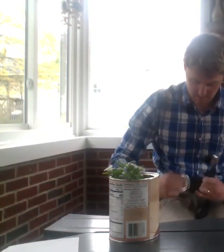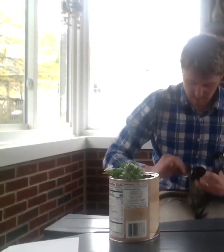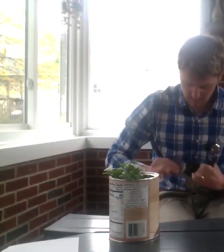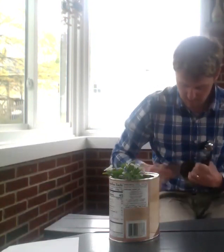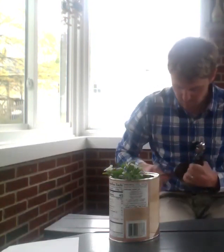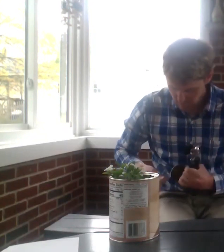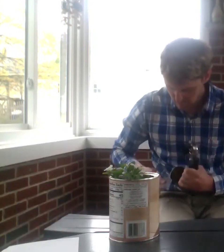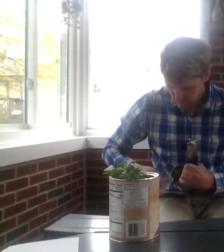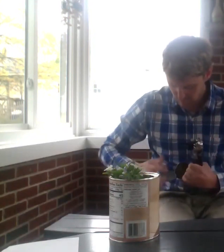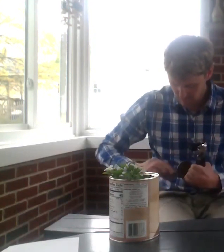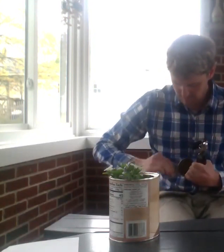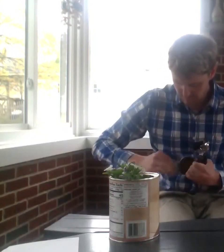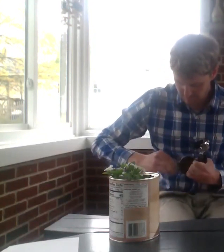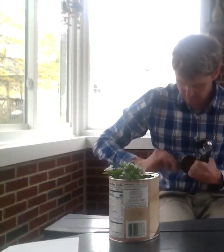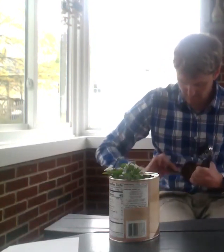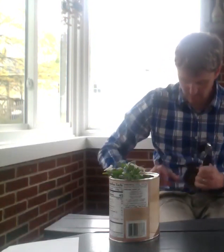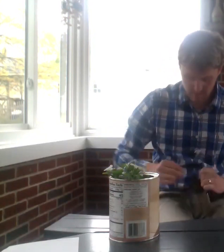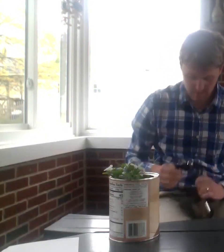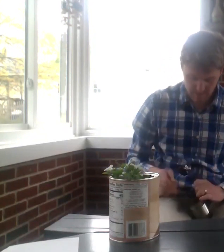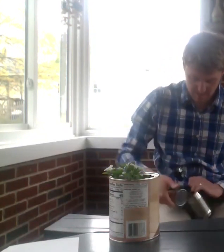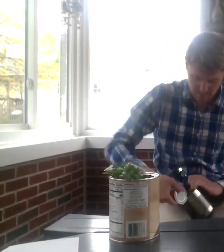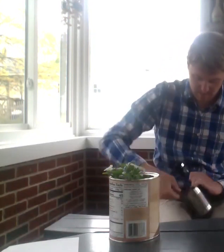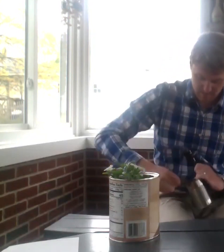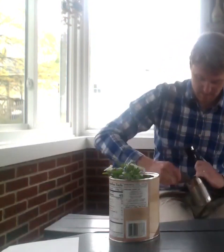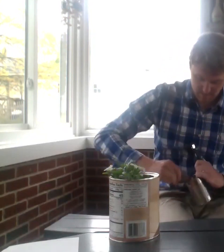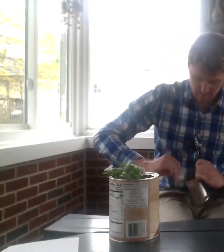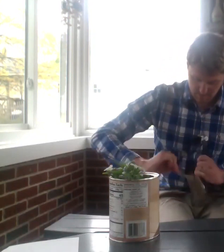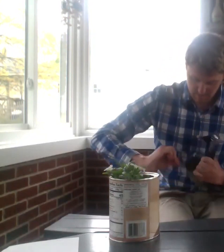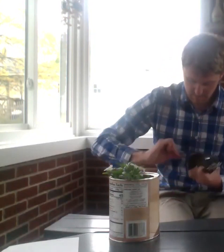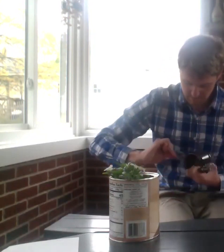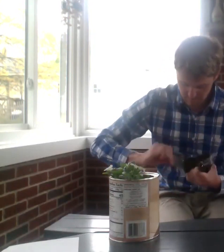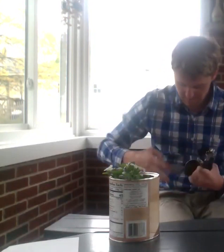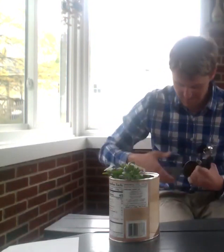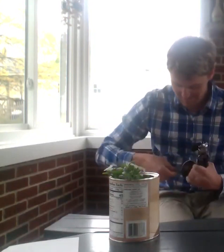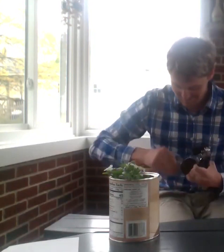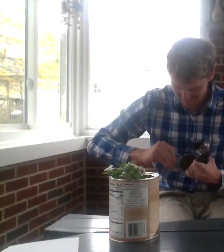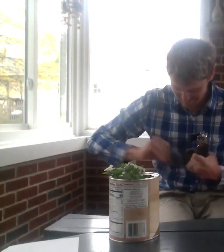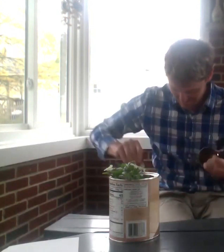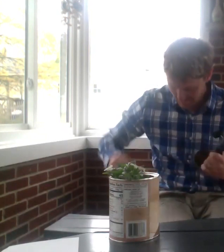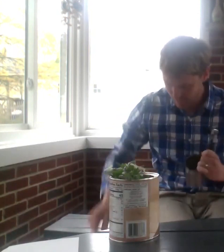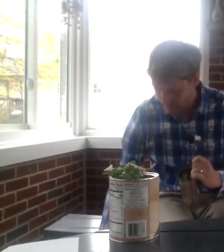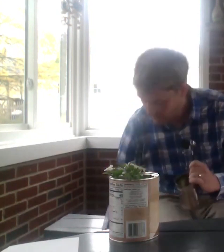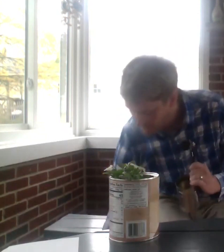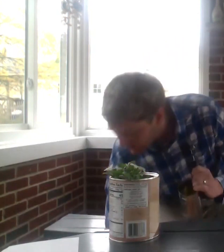There we go. And we take the lid off, so what we're gonna do with this. Be very careful, make sure you have an adult with you.